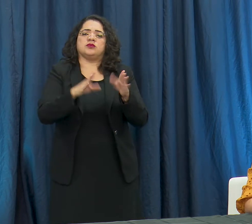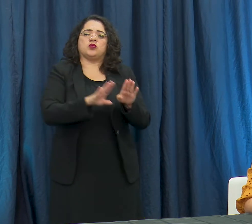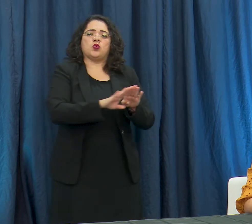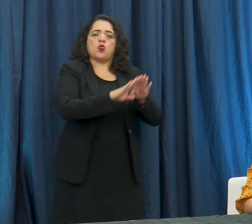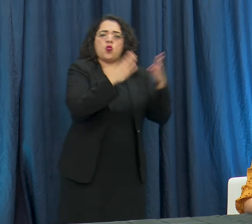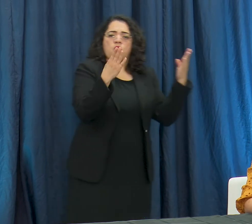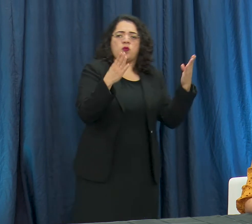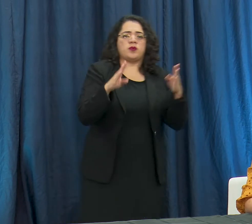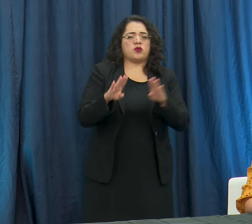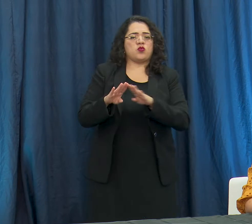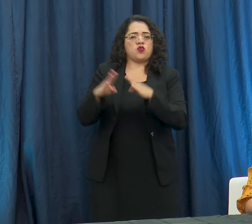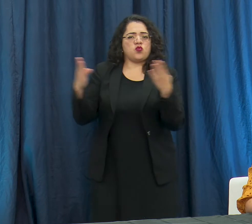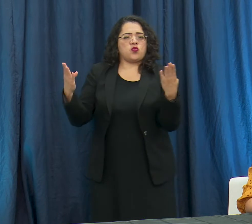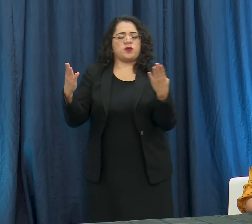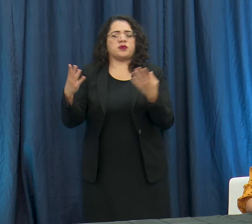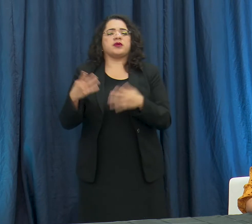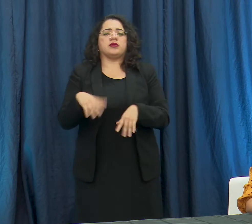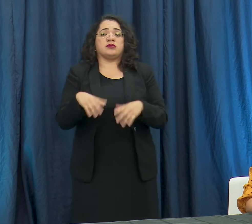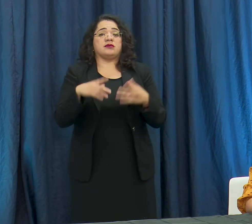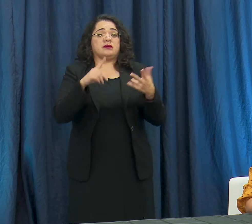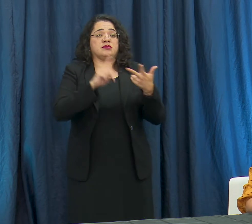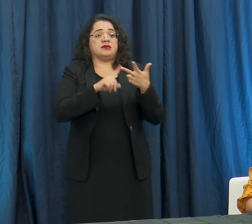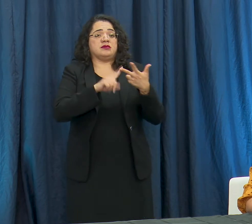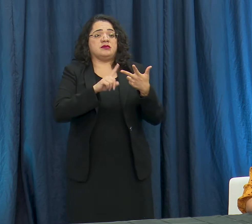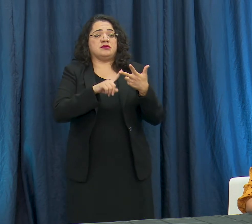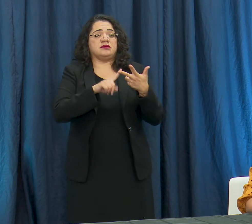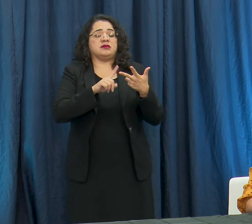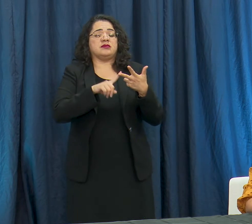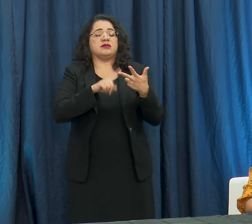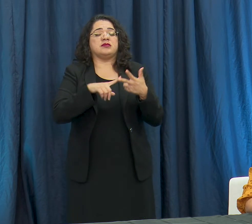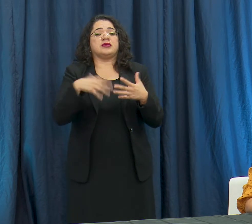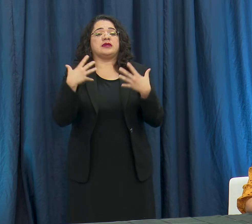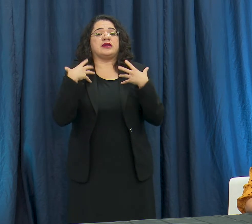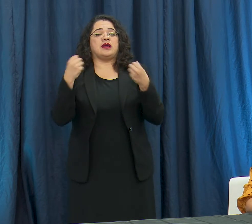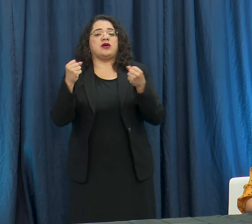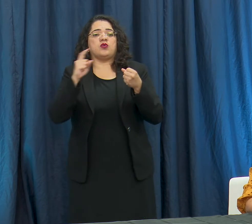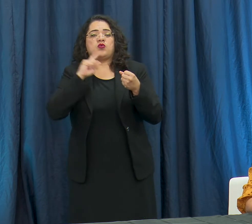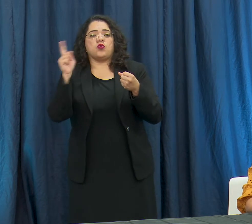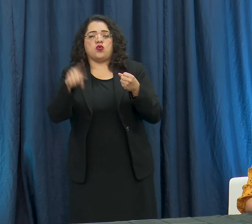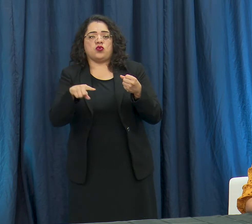de salud pero primero que me gustaría comenzar con una actualización de